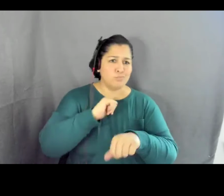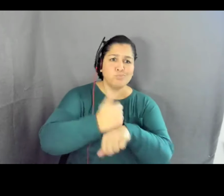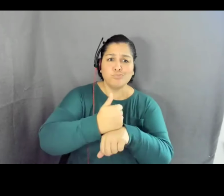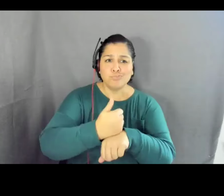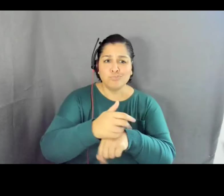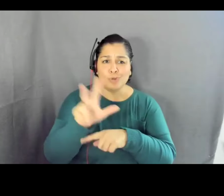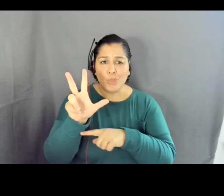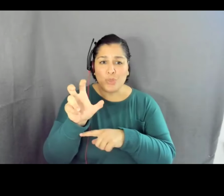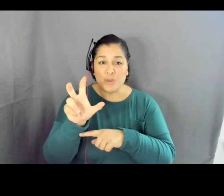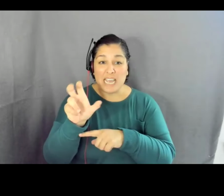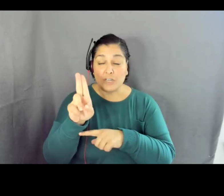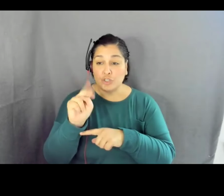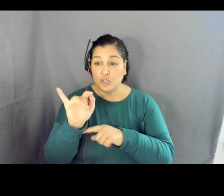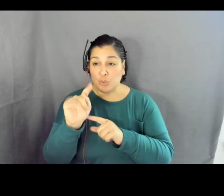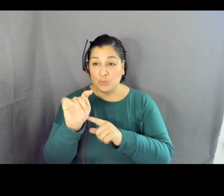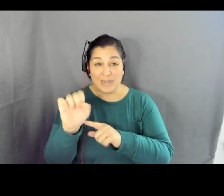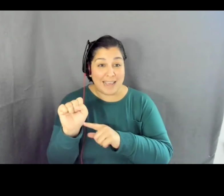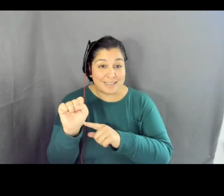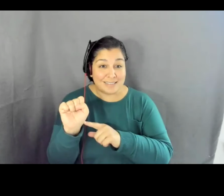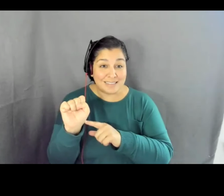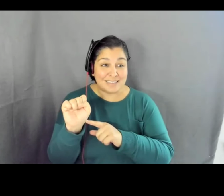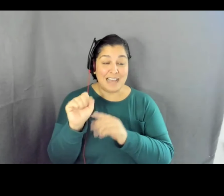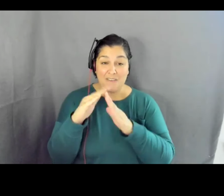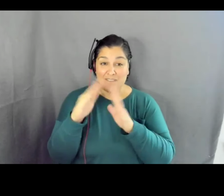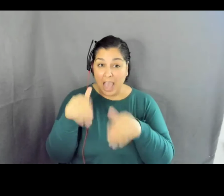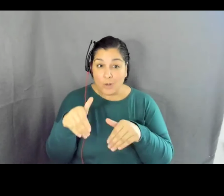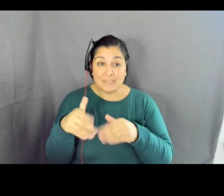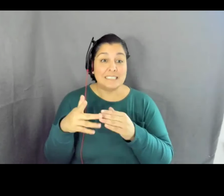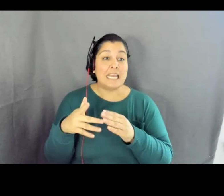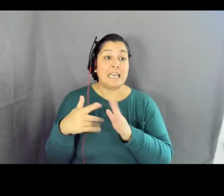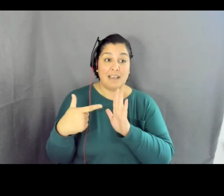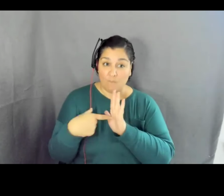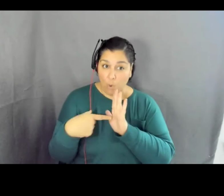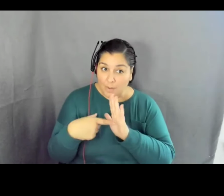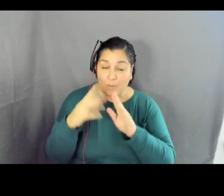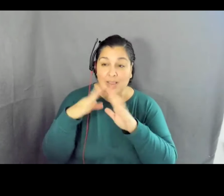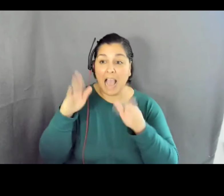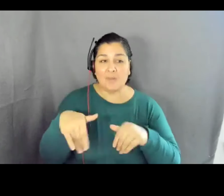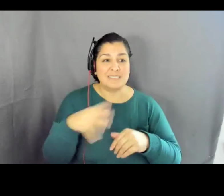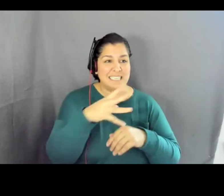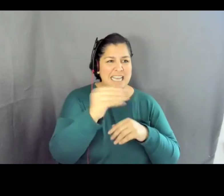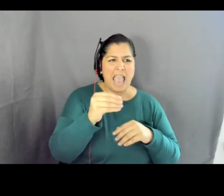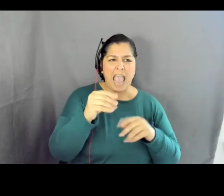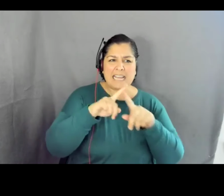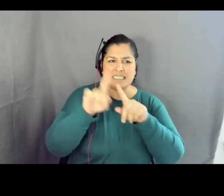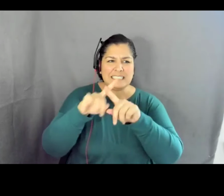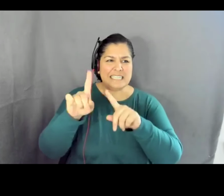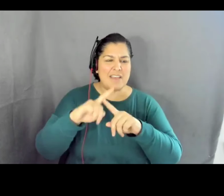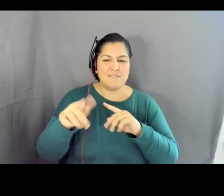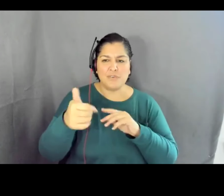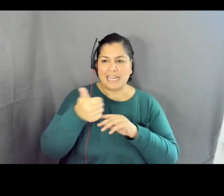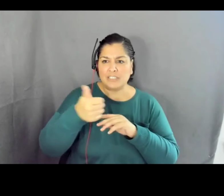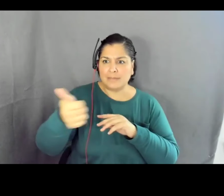Some new trail ways for kids to get to school. Came out, came out of that. So anyway, that was very interesting to me that the this thing,